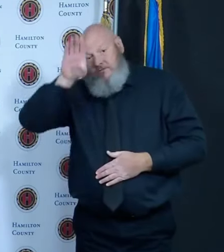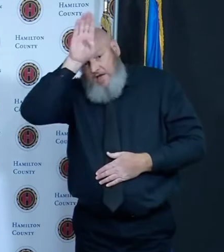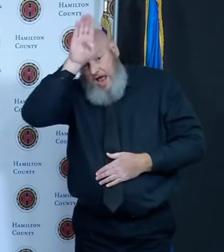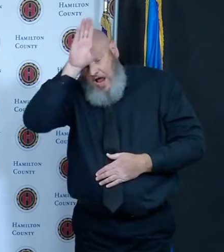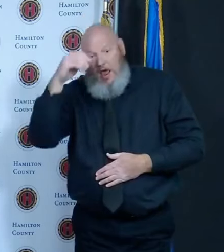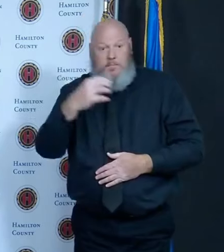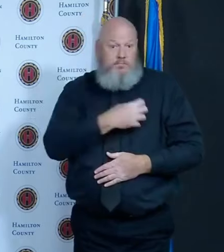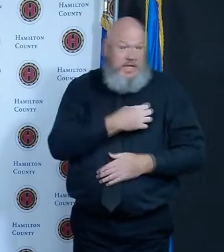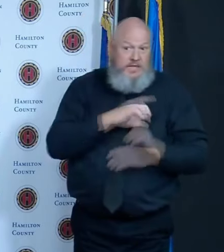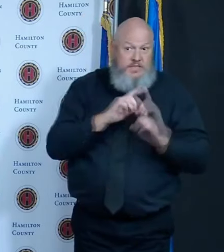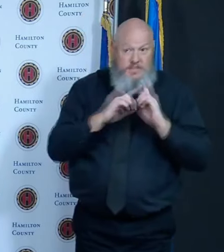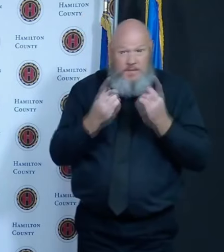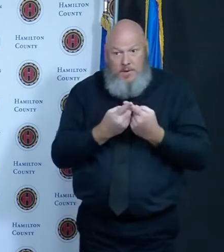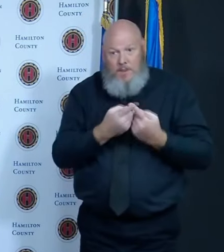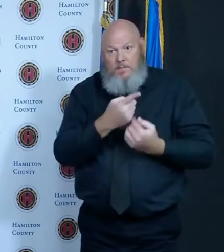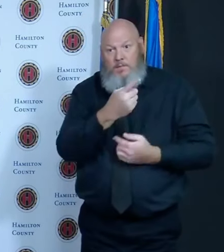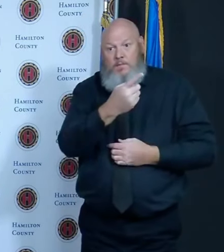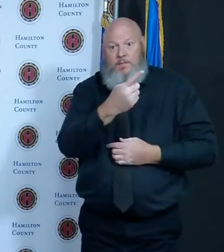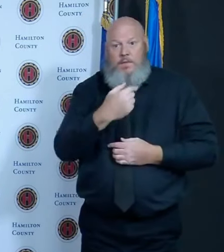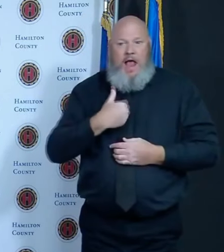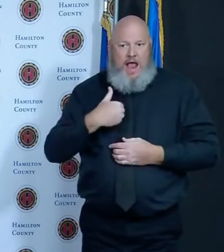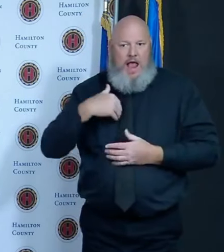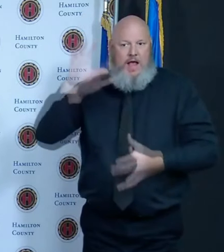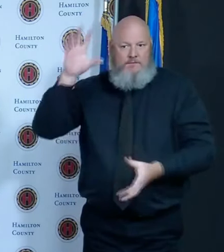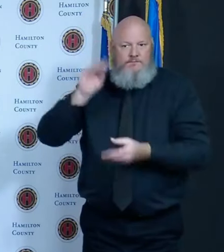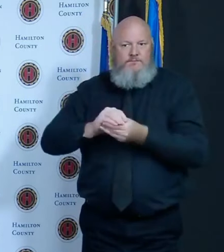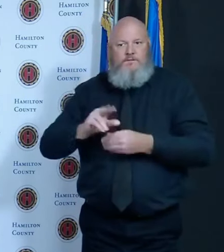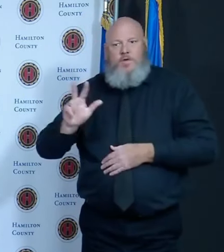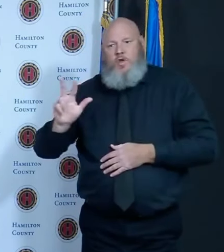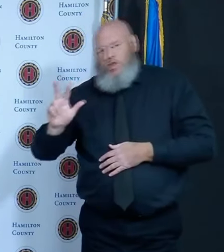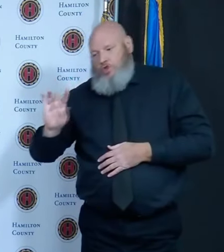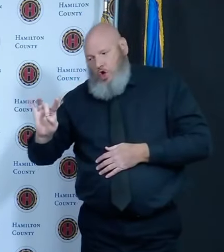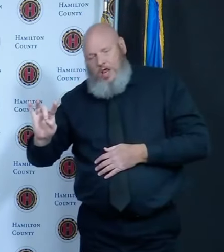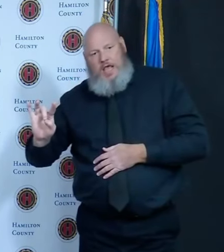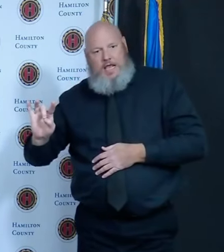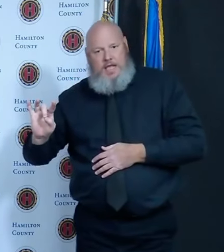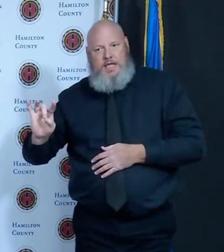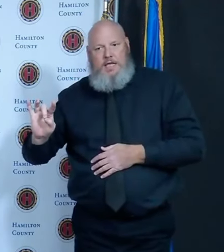supplies a number of other health care providers like long-term care facilities